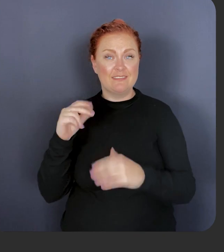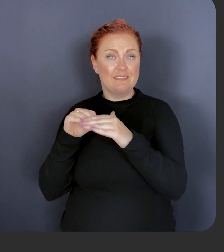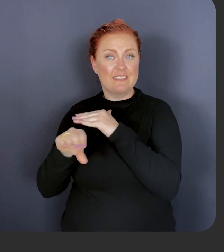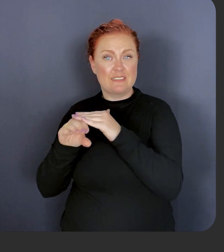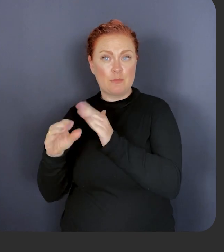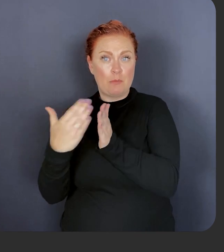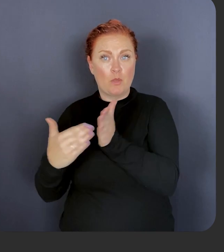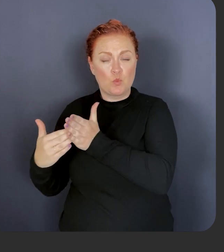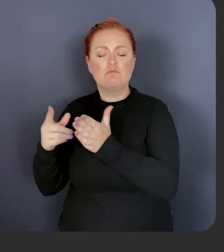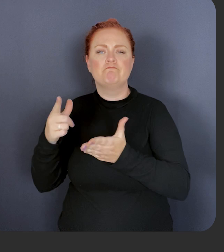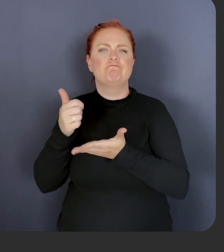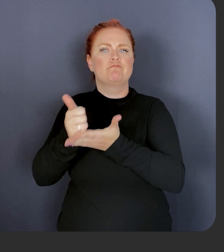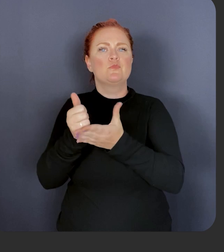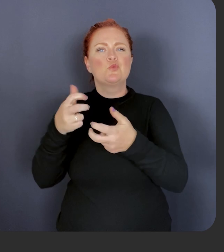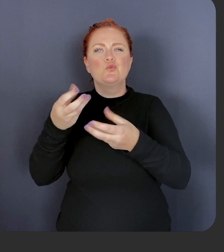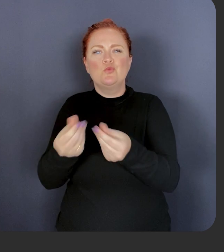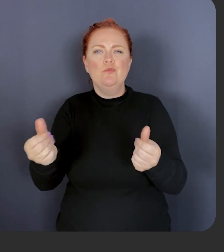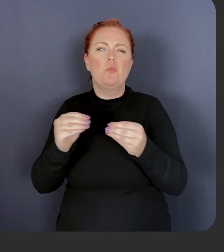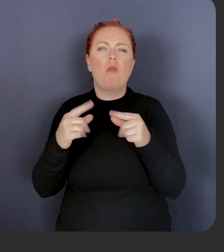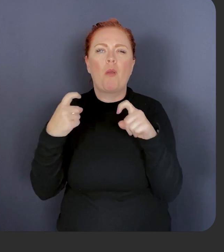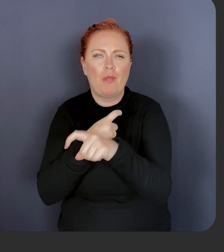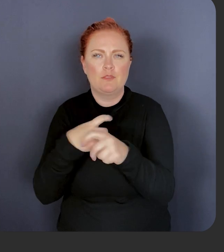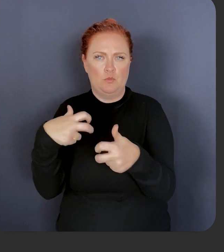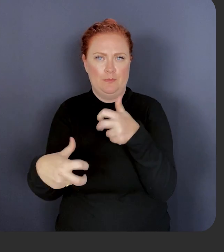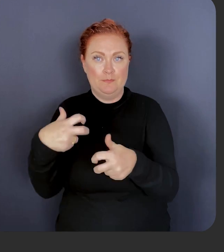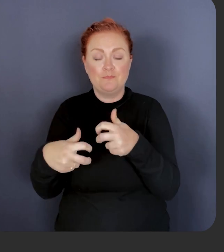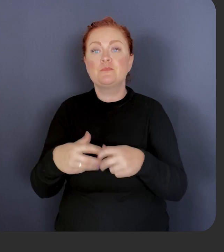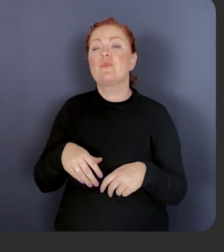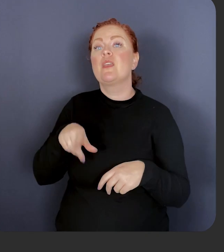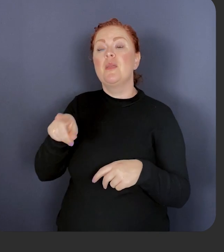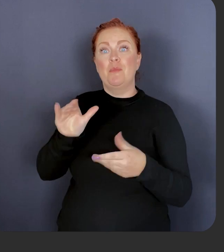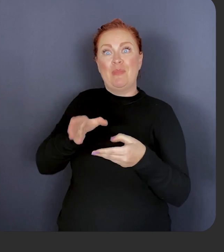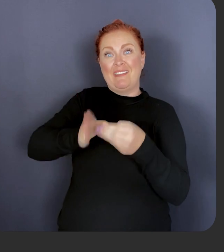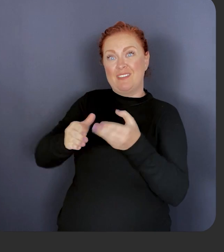helps solve more complicated Angular-specific issues. And by the end of this section, we're